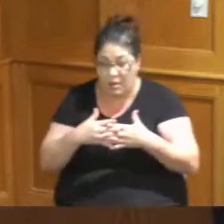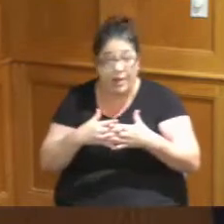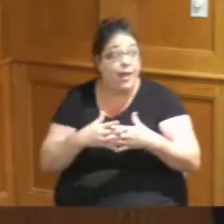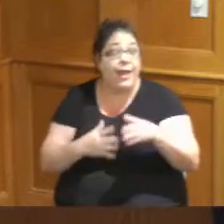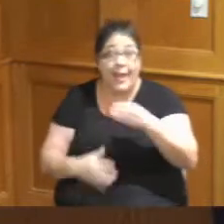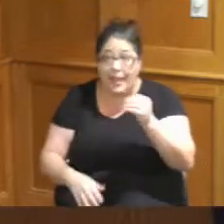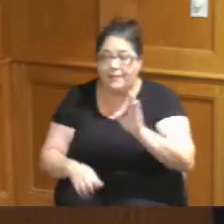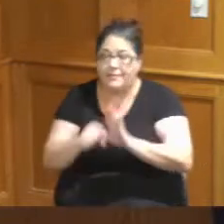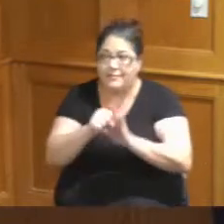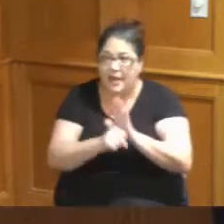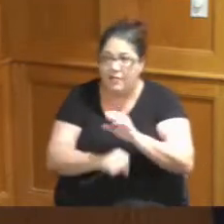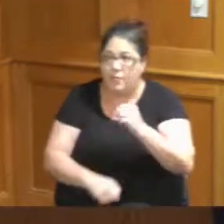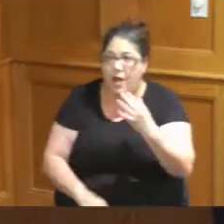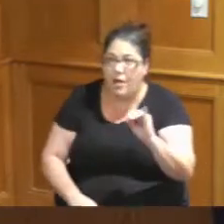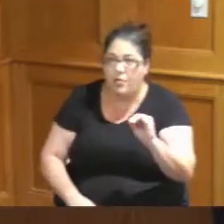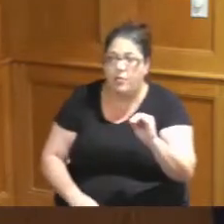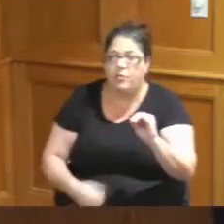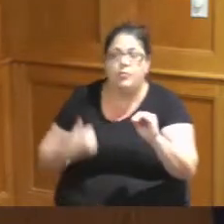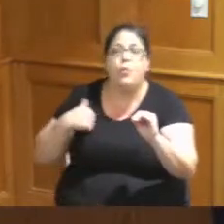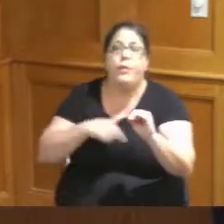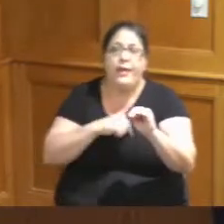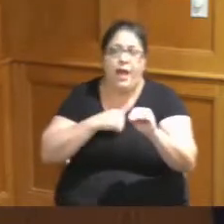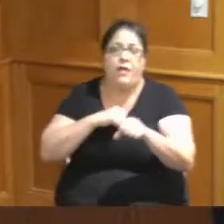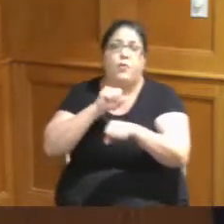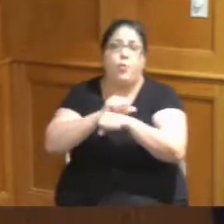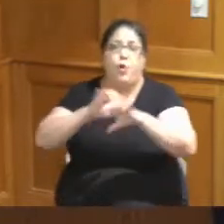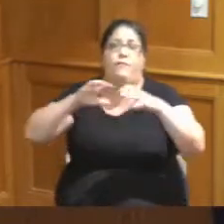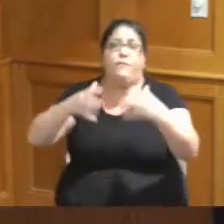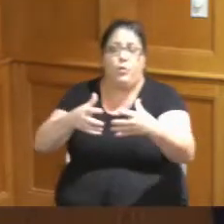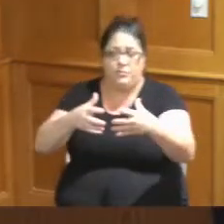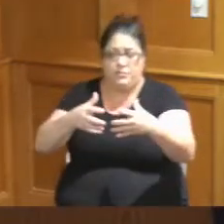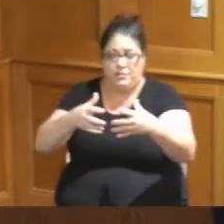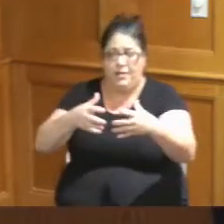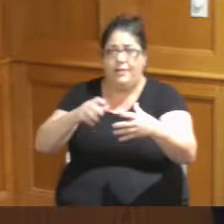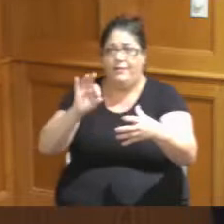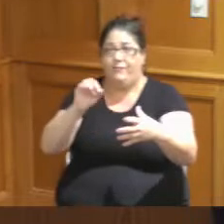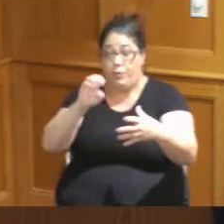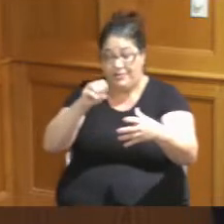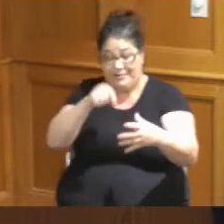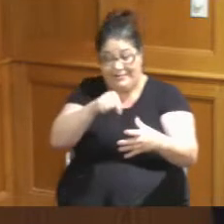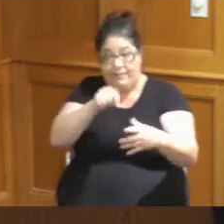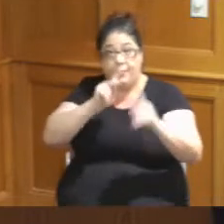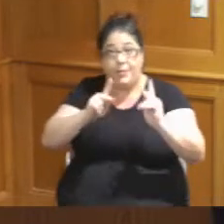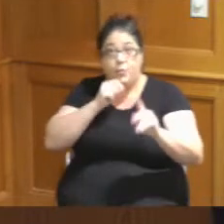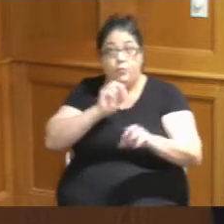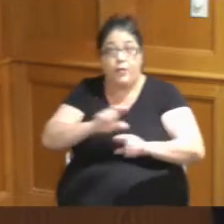County we have a problem Workforce problem and that the graduates of Cincinnati State they're